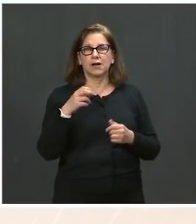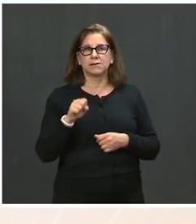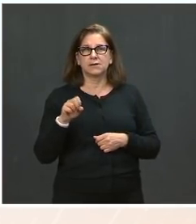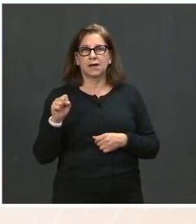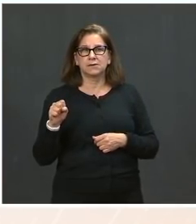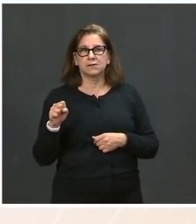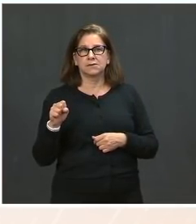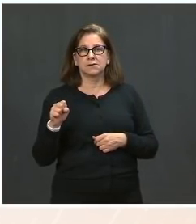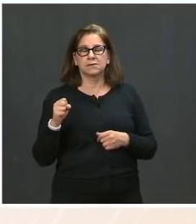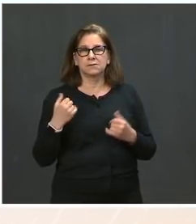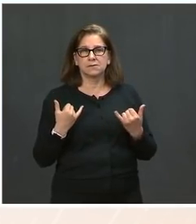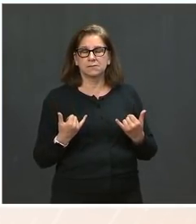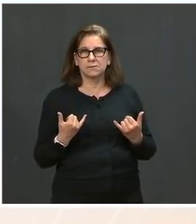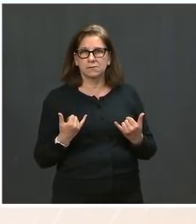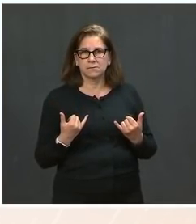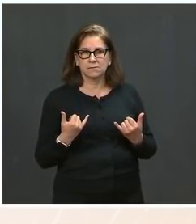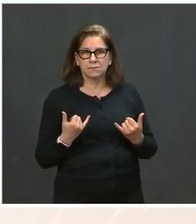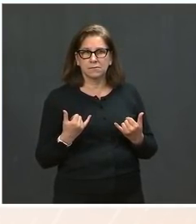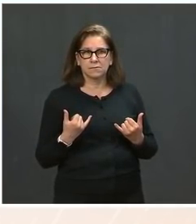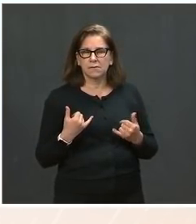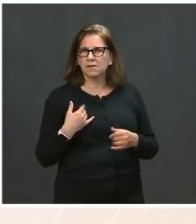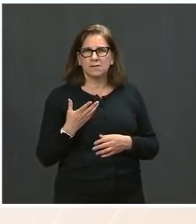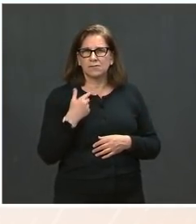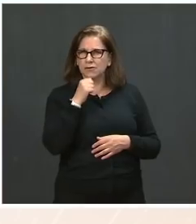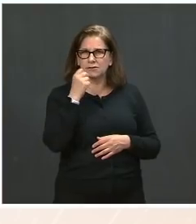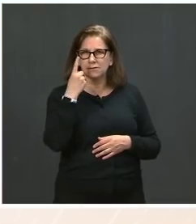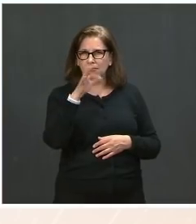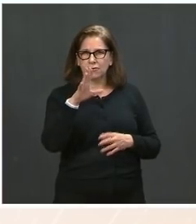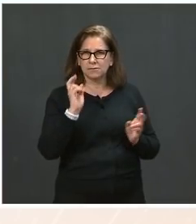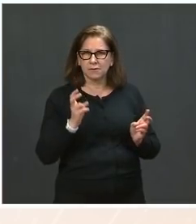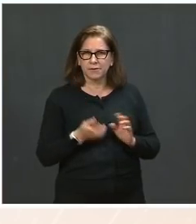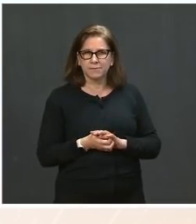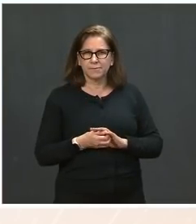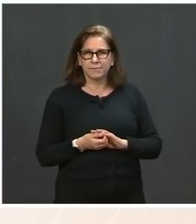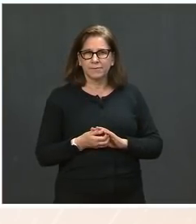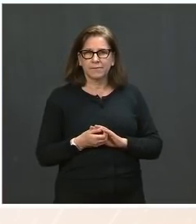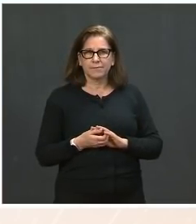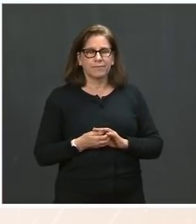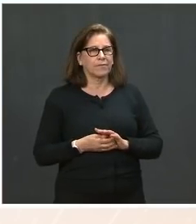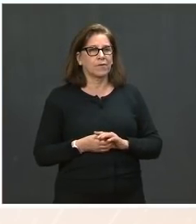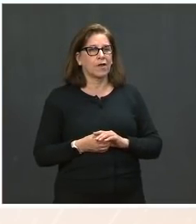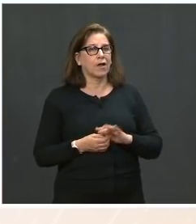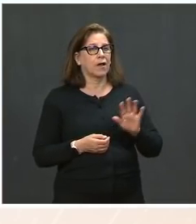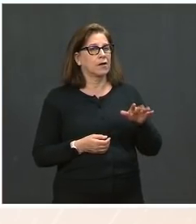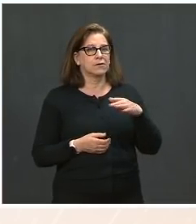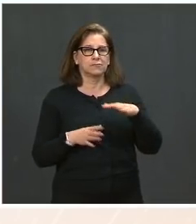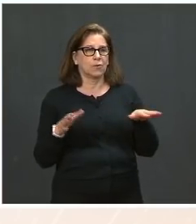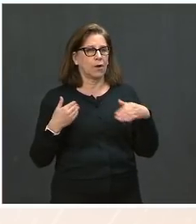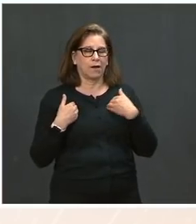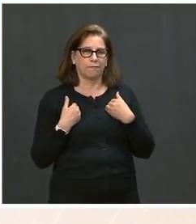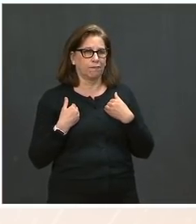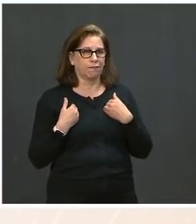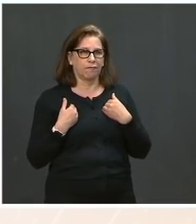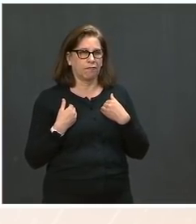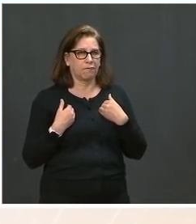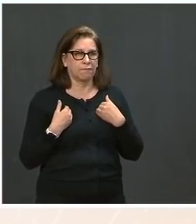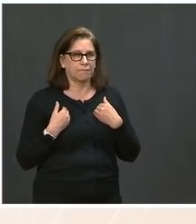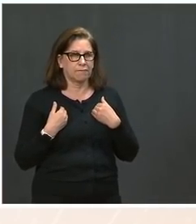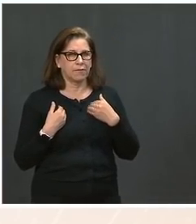Does the White House have a response to Florida's lawsuit? Ms. Psaki: We don't have a direct response to a lawsuit nor a comment on a specific legal action,